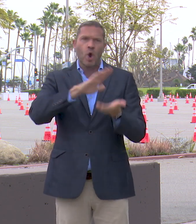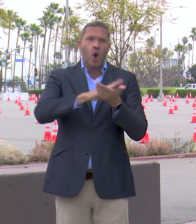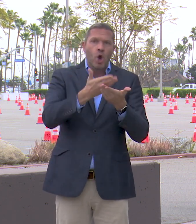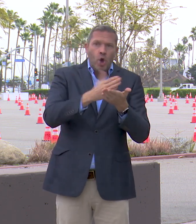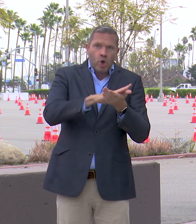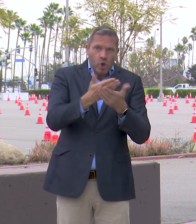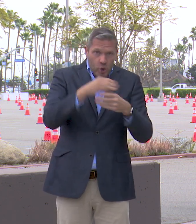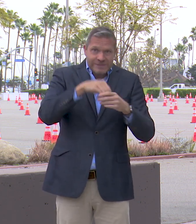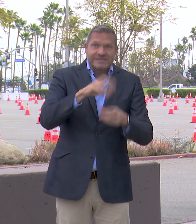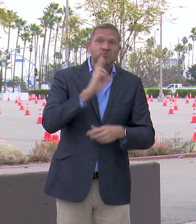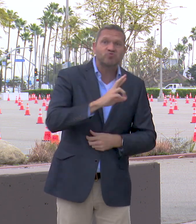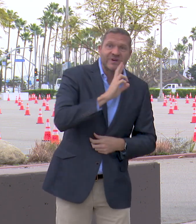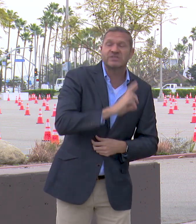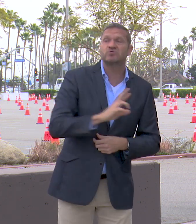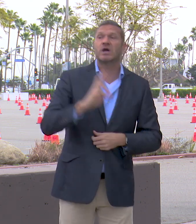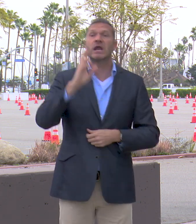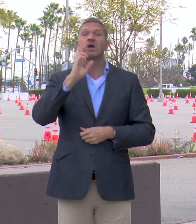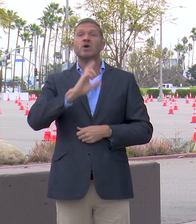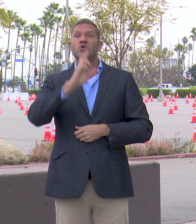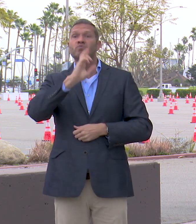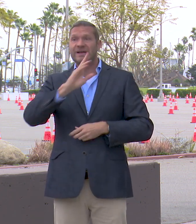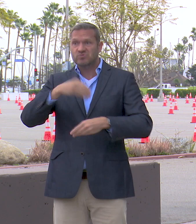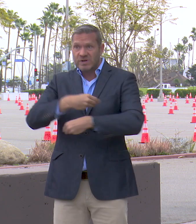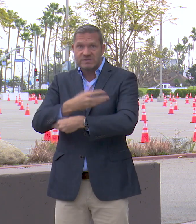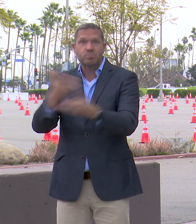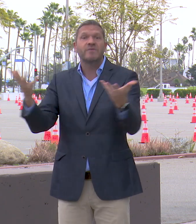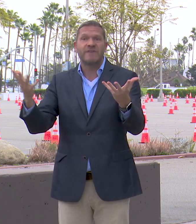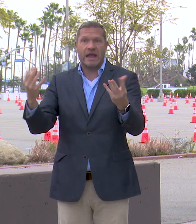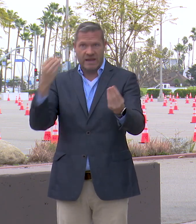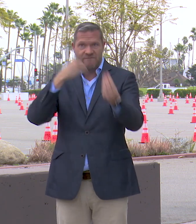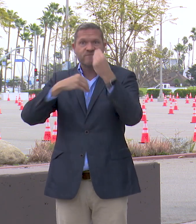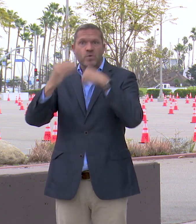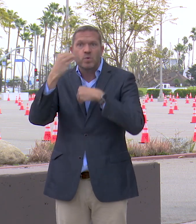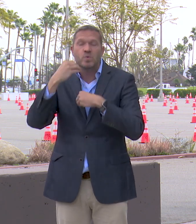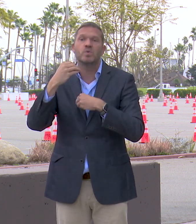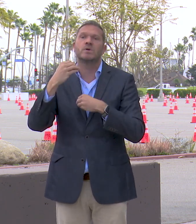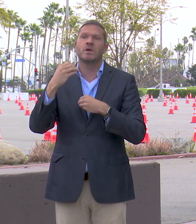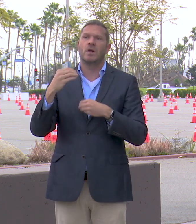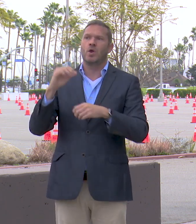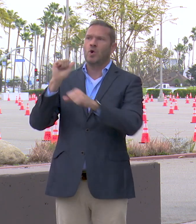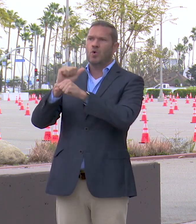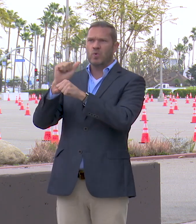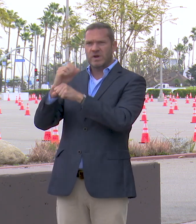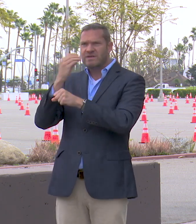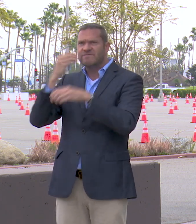that are doing food of course out to the public, people that are working in supermarkets, in